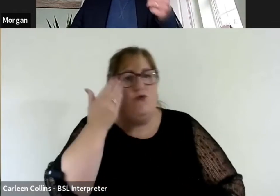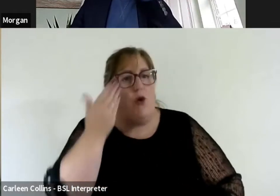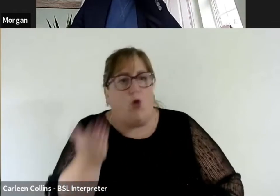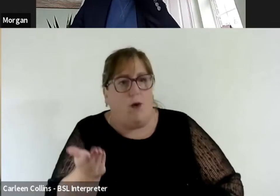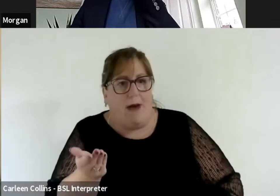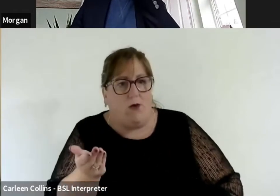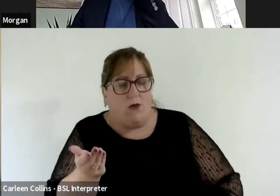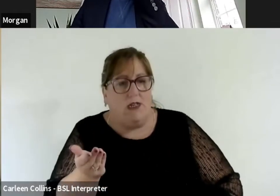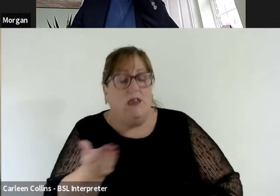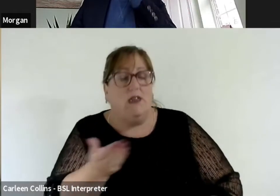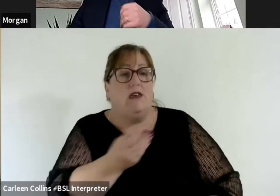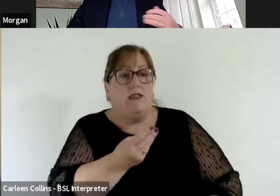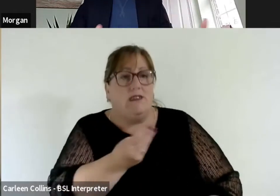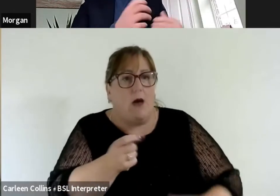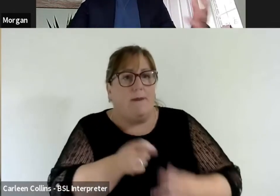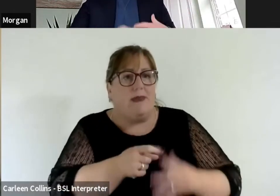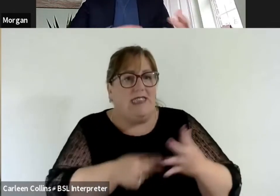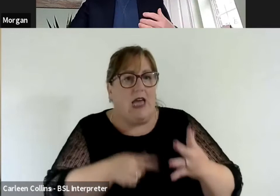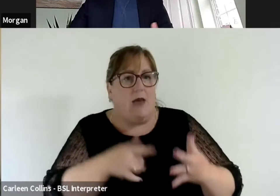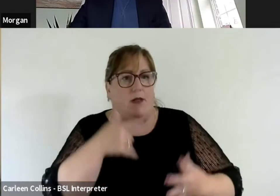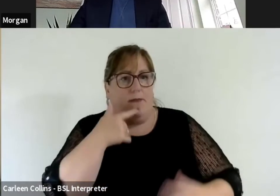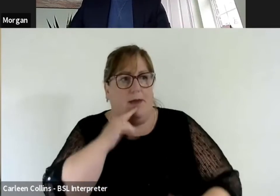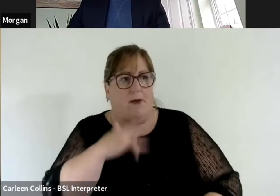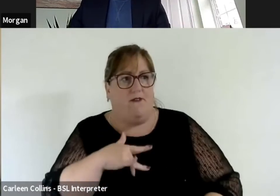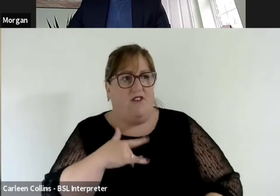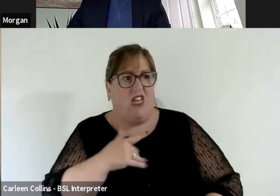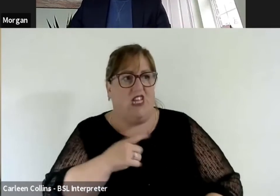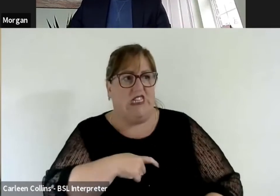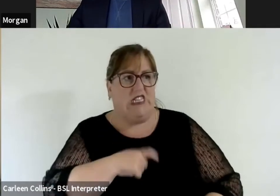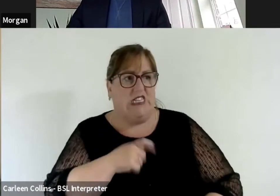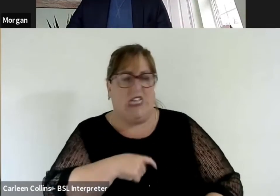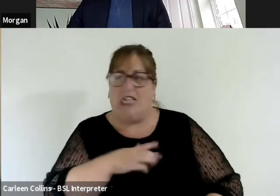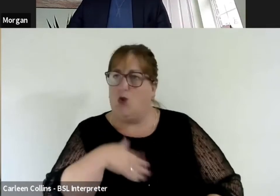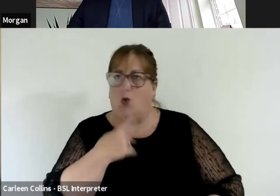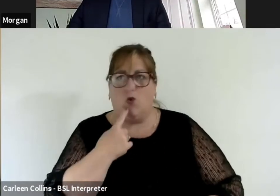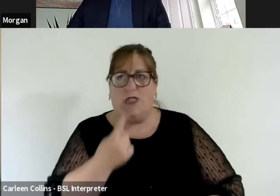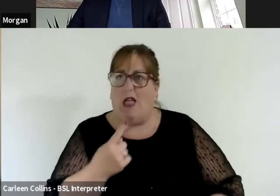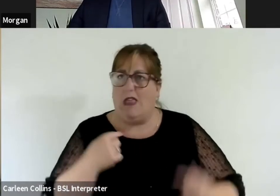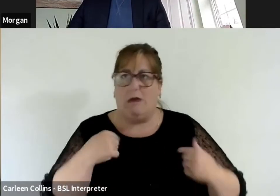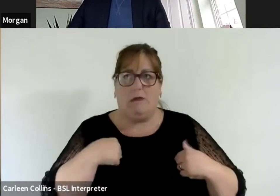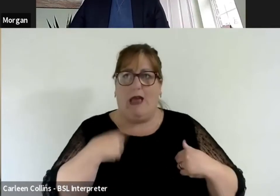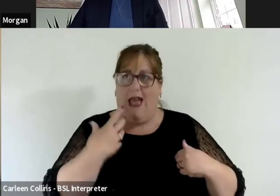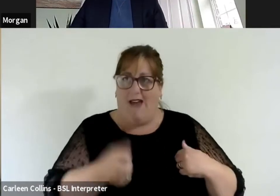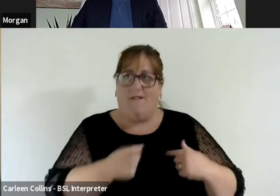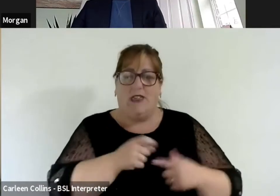That is to increase our demographic diversity, but also to recognise that there are disabilities that people may